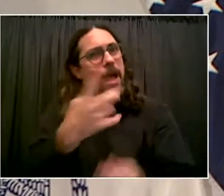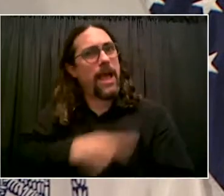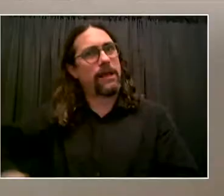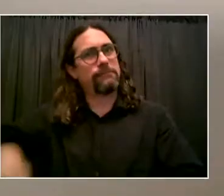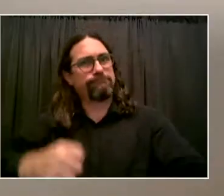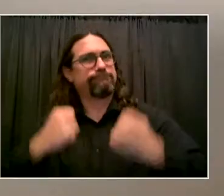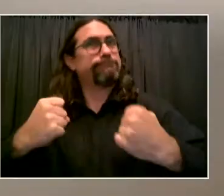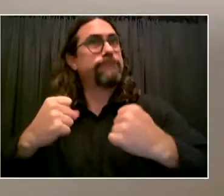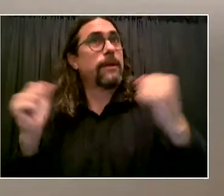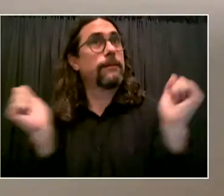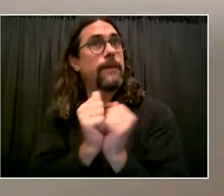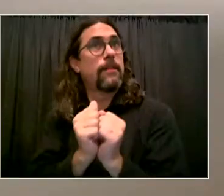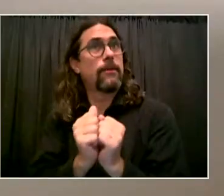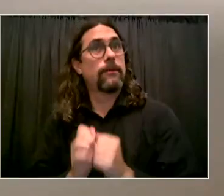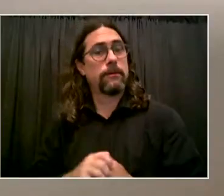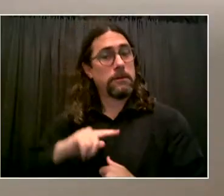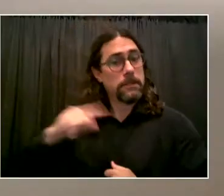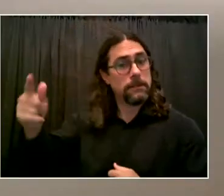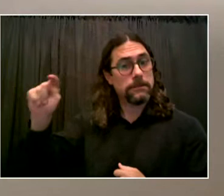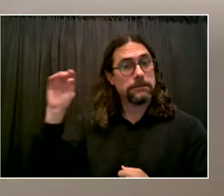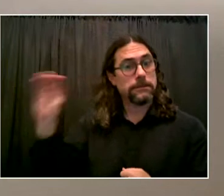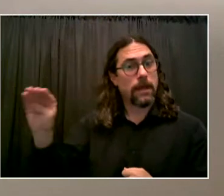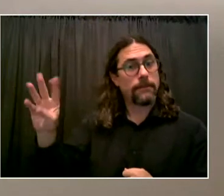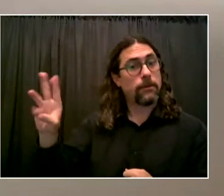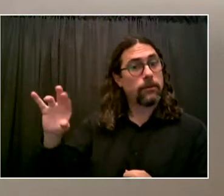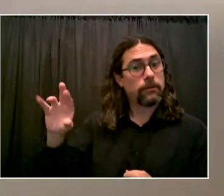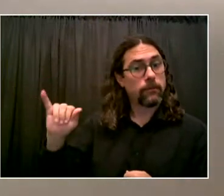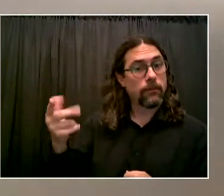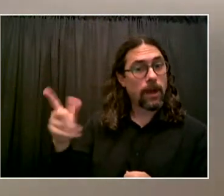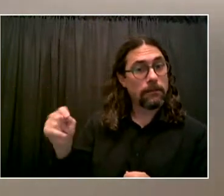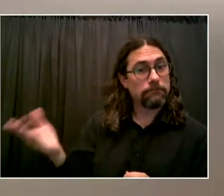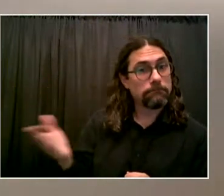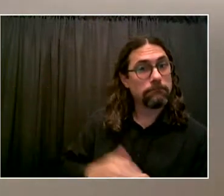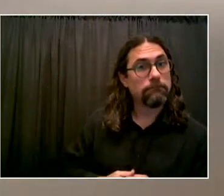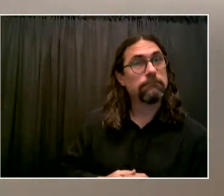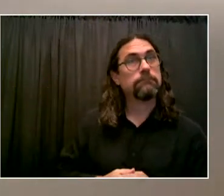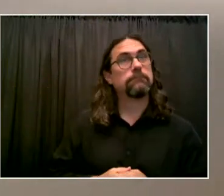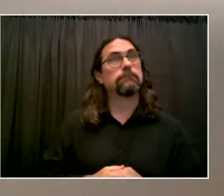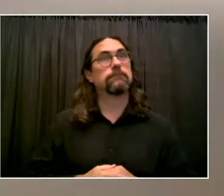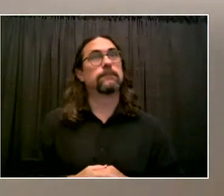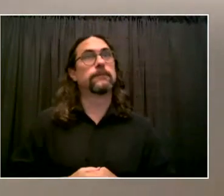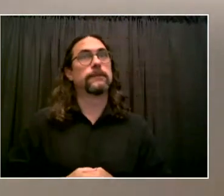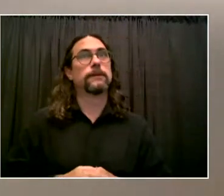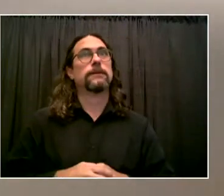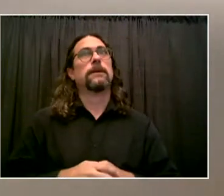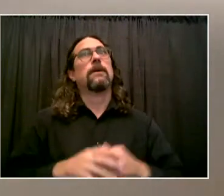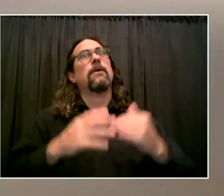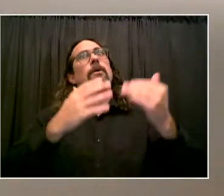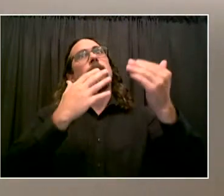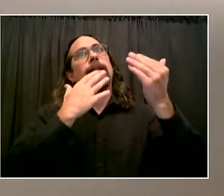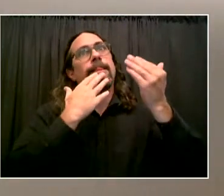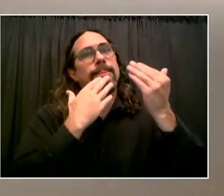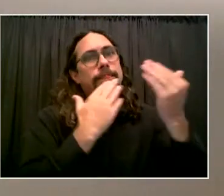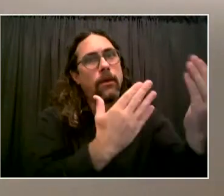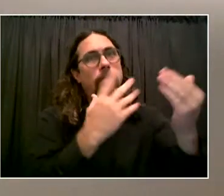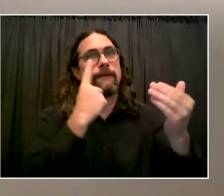IMPACT. FIRST WE'LL TALK TO TOM WRIGHT AND AND ERIC GOLDSTEIN. THANK YOU FOR THE OPPORTUNITY TO SPEAK ON THIS AND YOUR SUPPORT